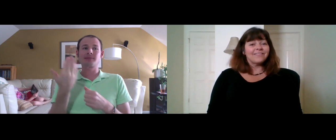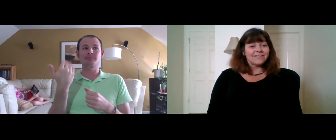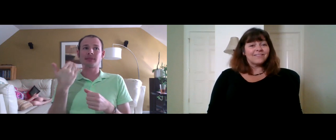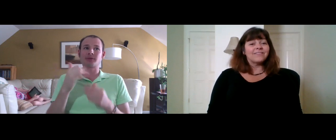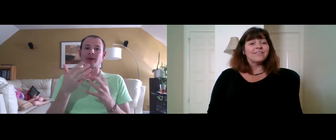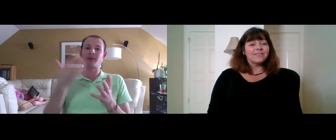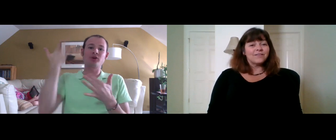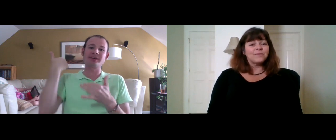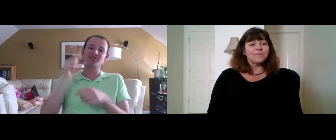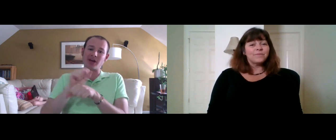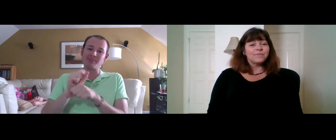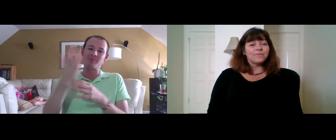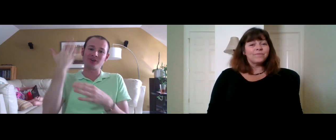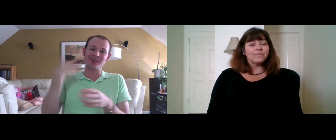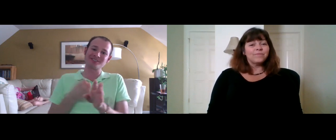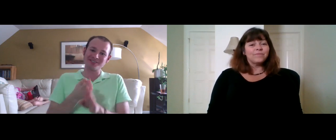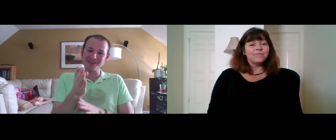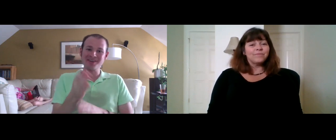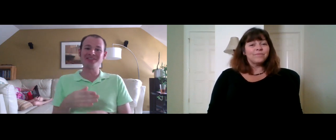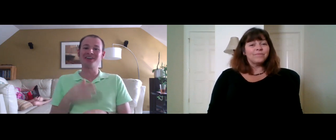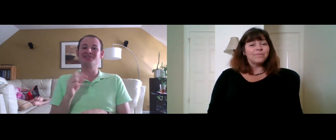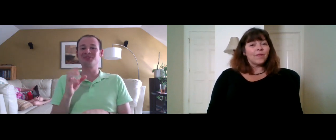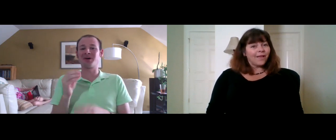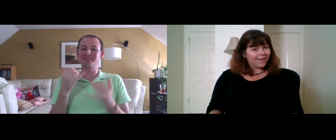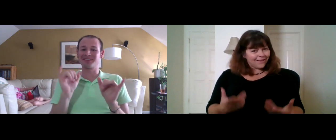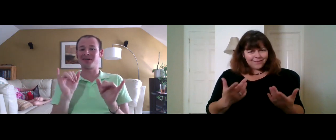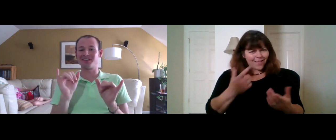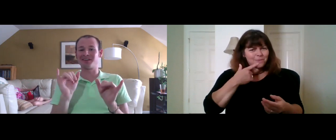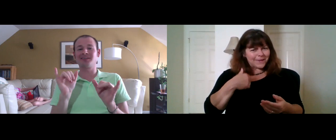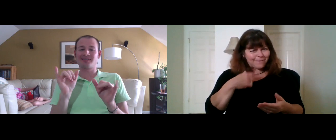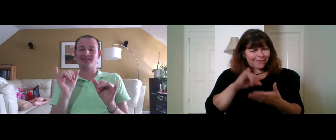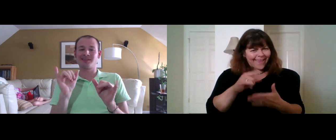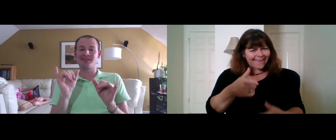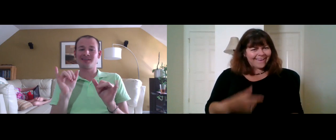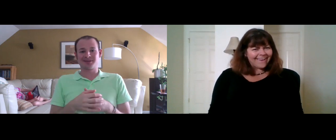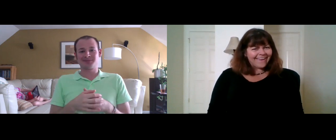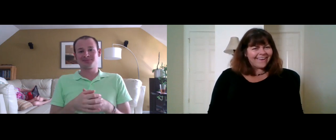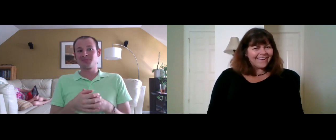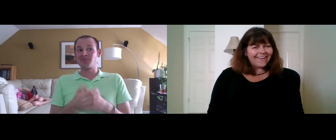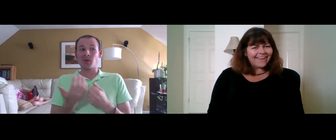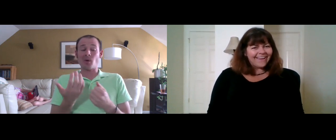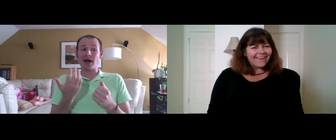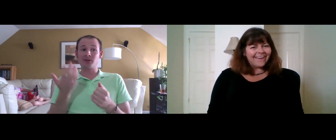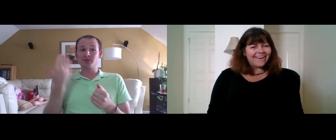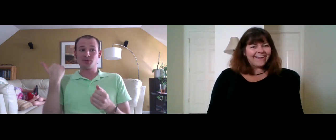At my previous job, my previous career Oh tell me about that